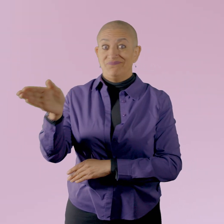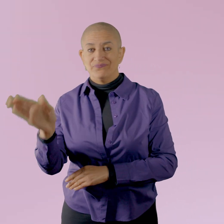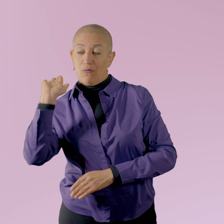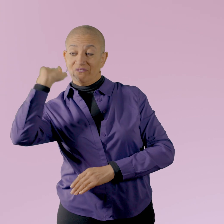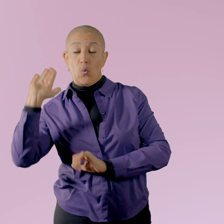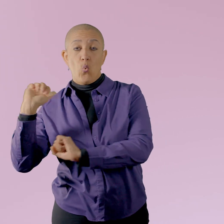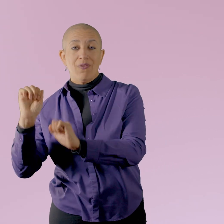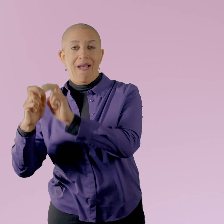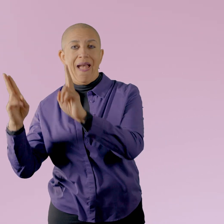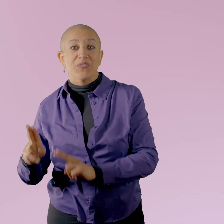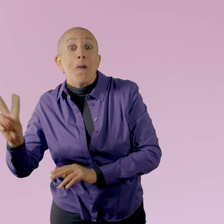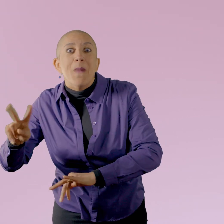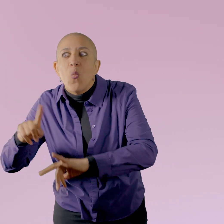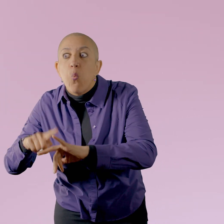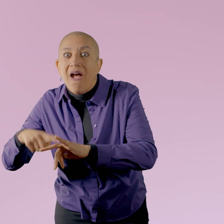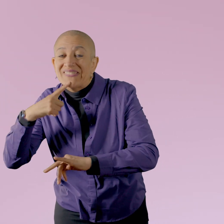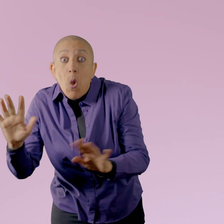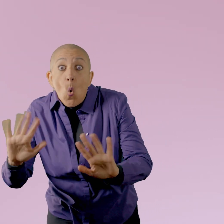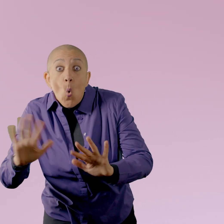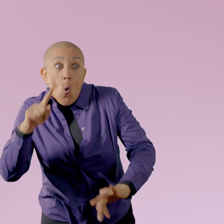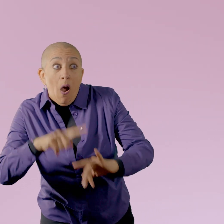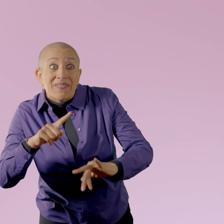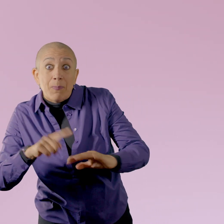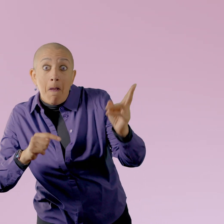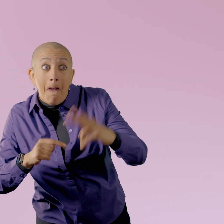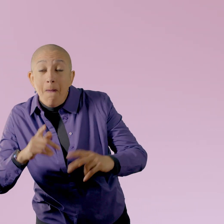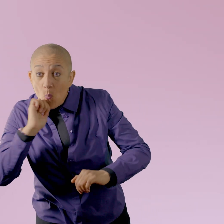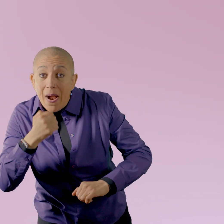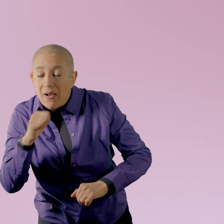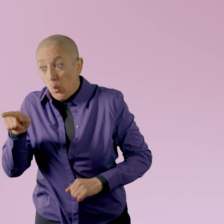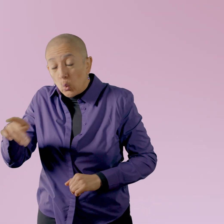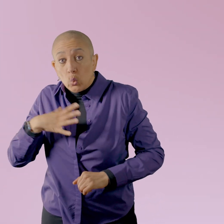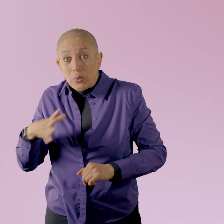the wives have him hide by dressing up as an old woman.